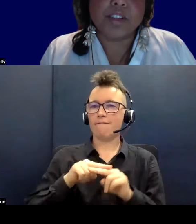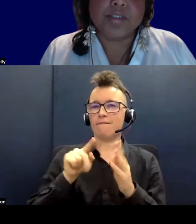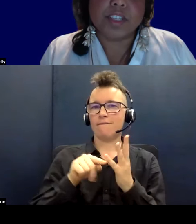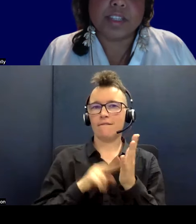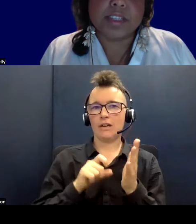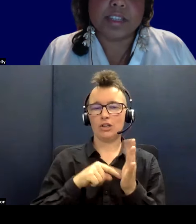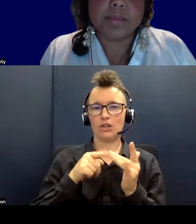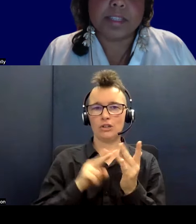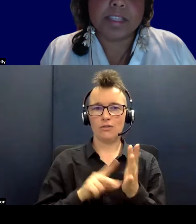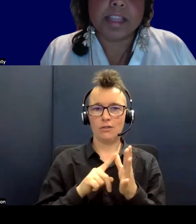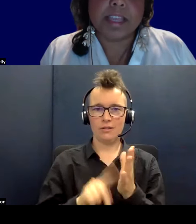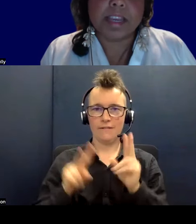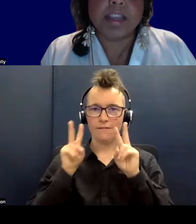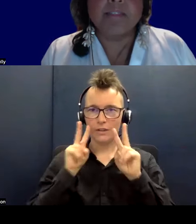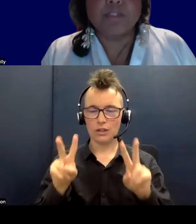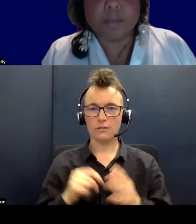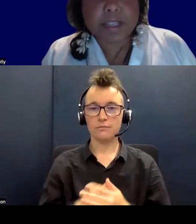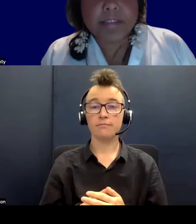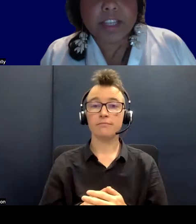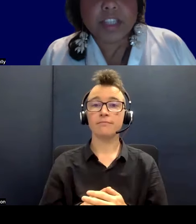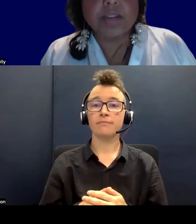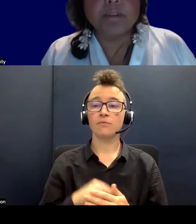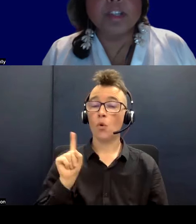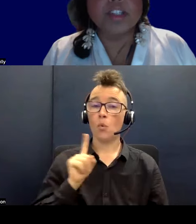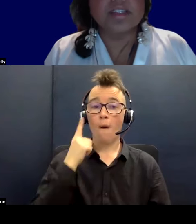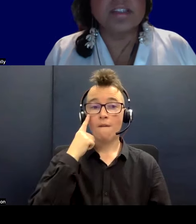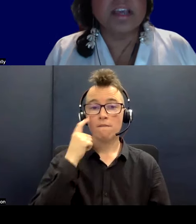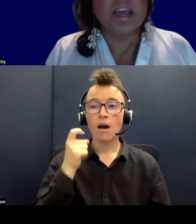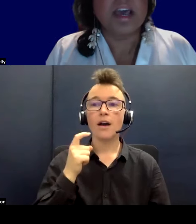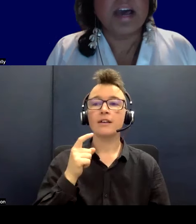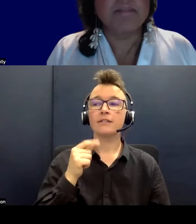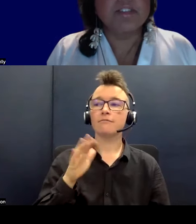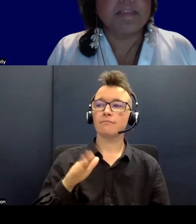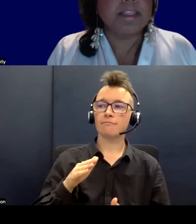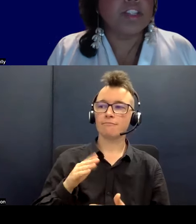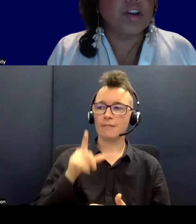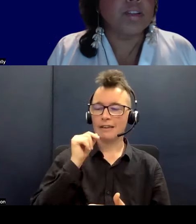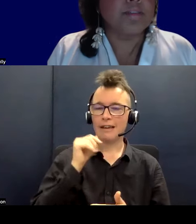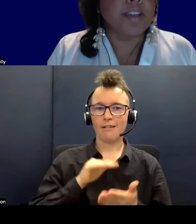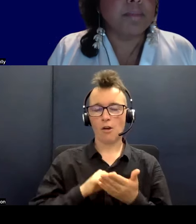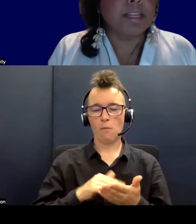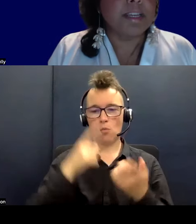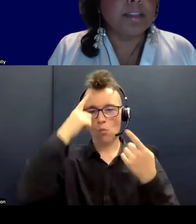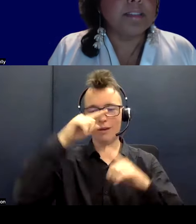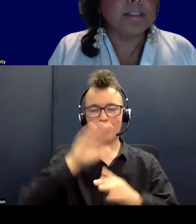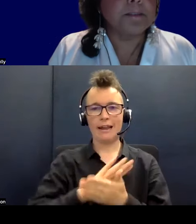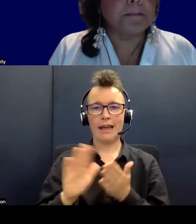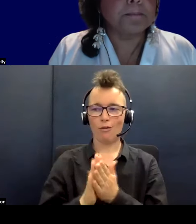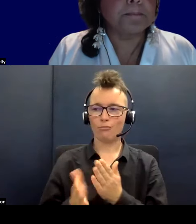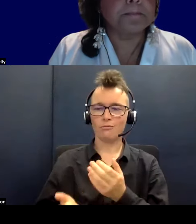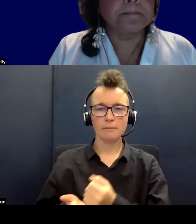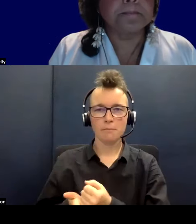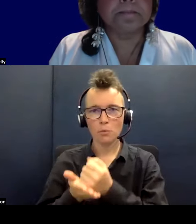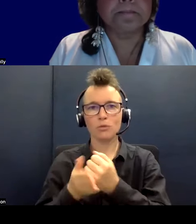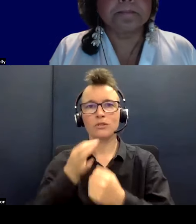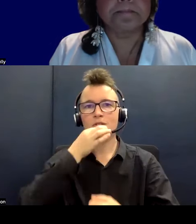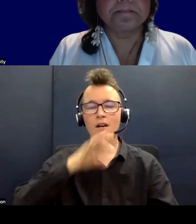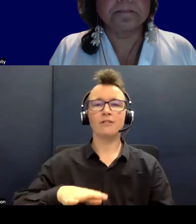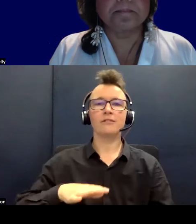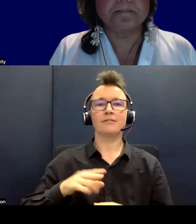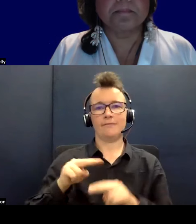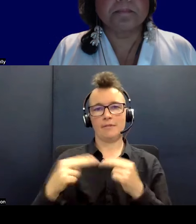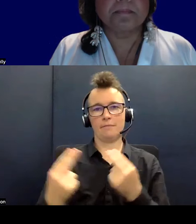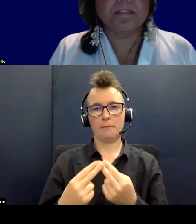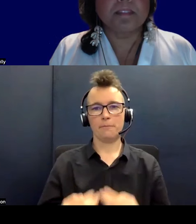vision assessments can then inform intervention approaches to meet the child and family needs.